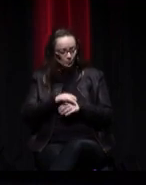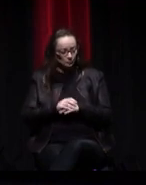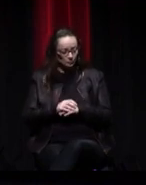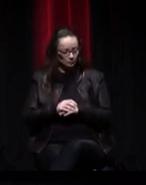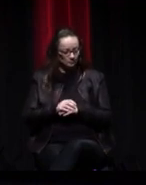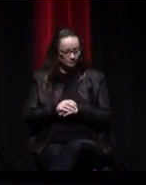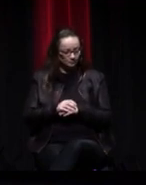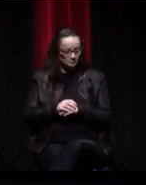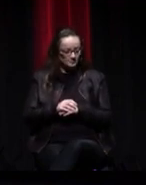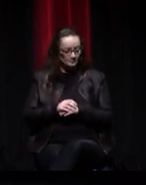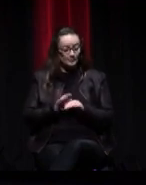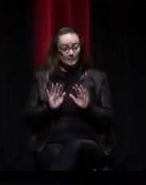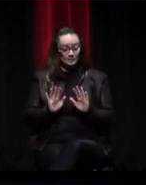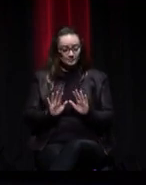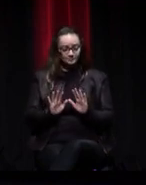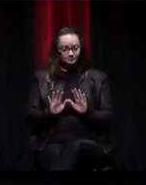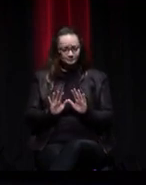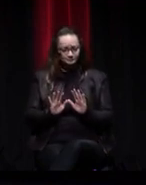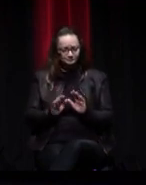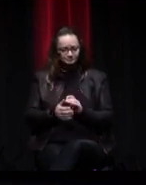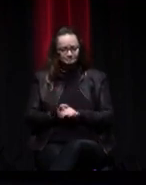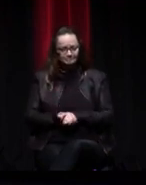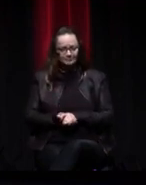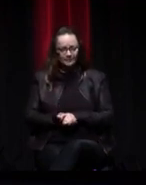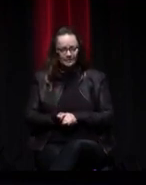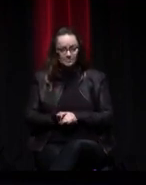But for starters,